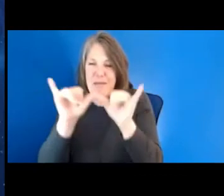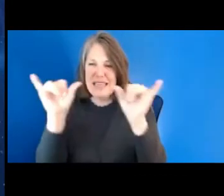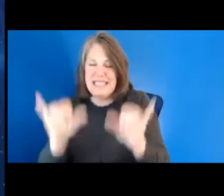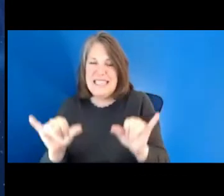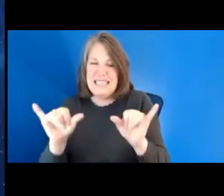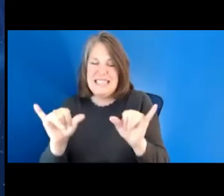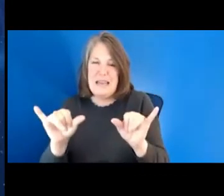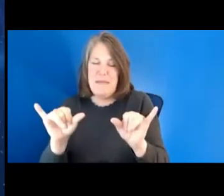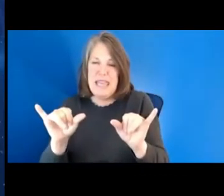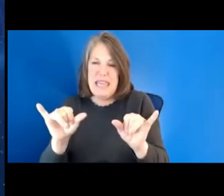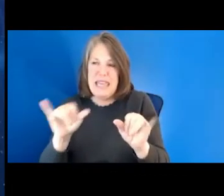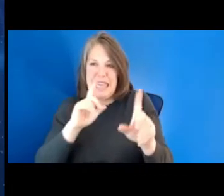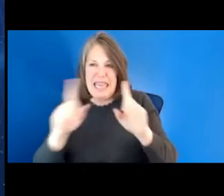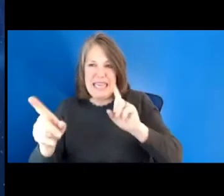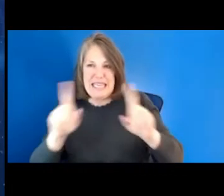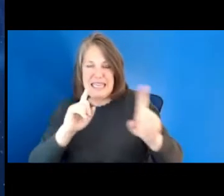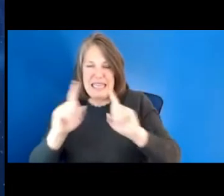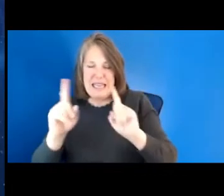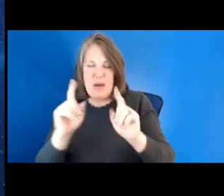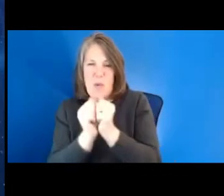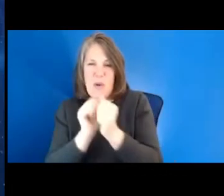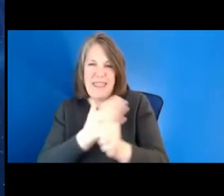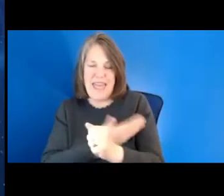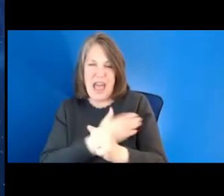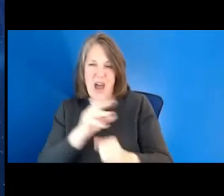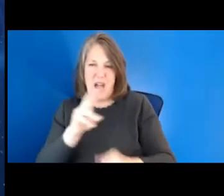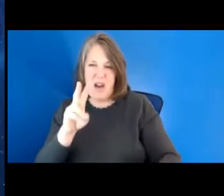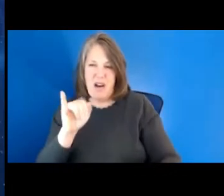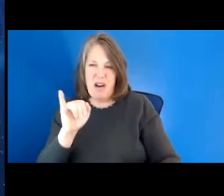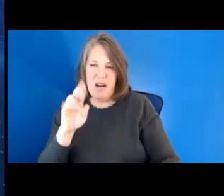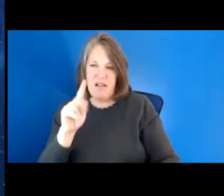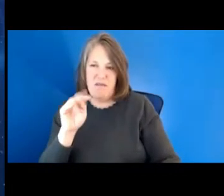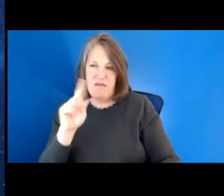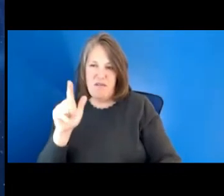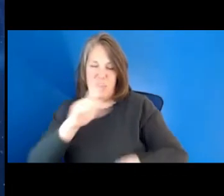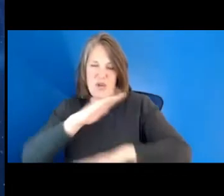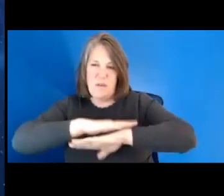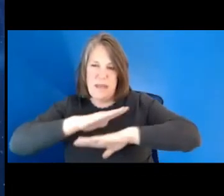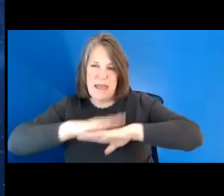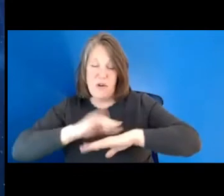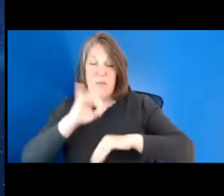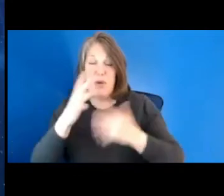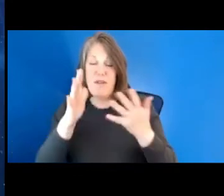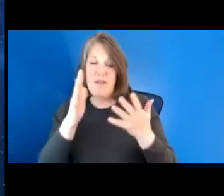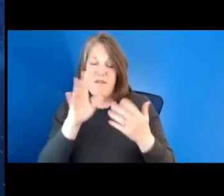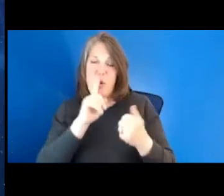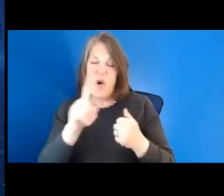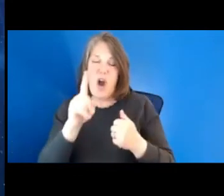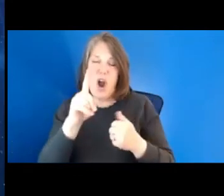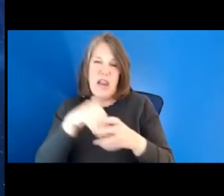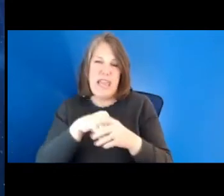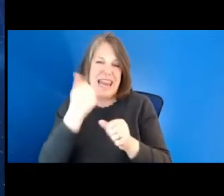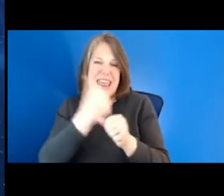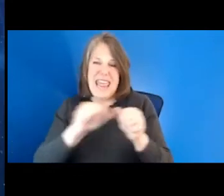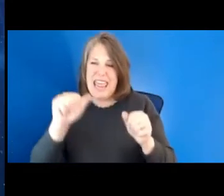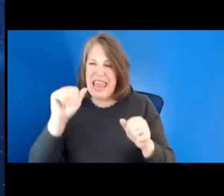to our virtual platform. 17:20:13 So if you are in any mode of presenting